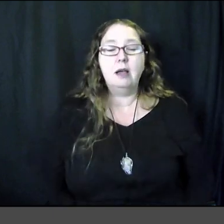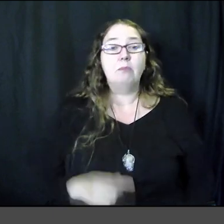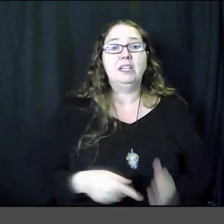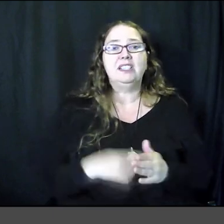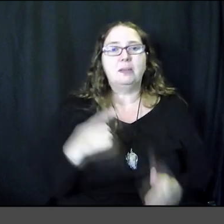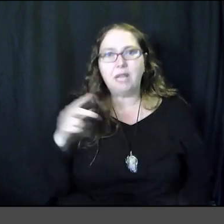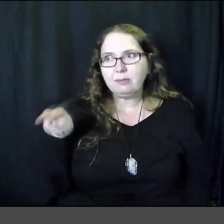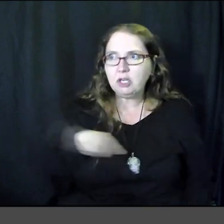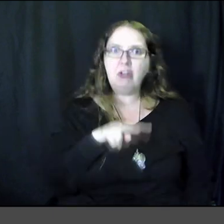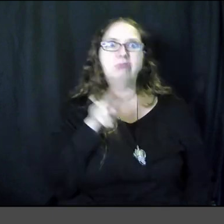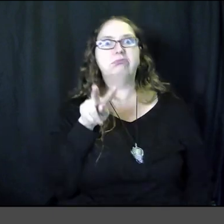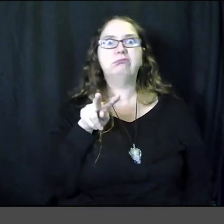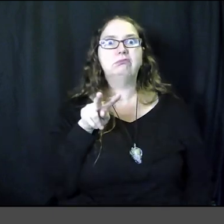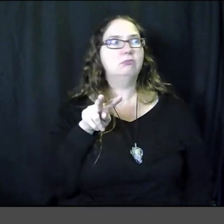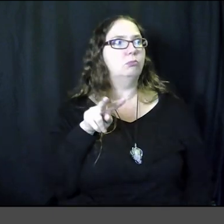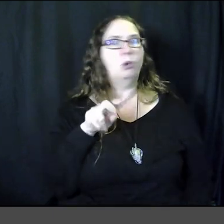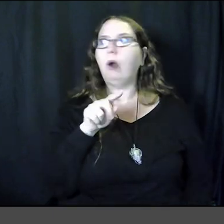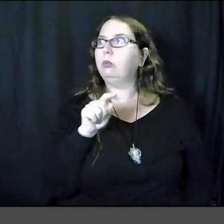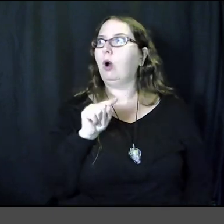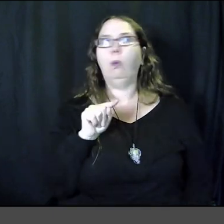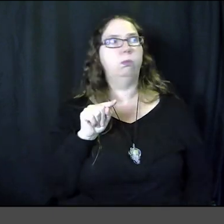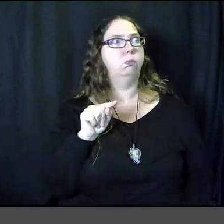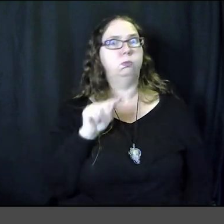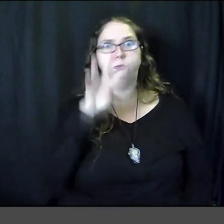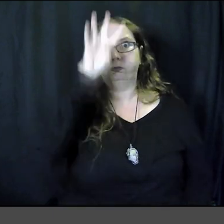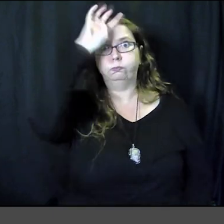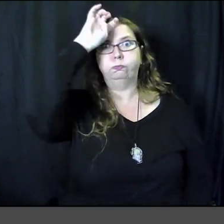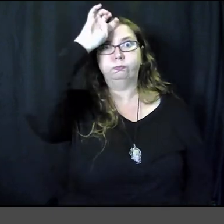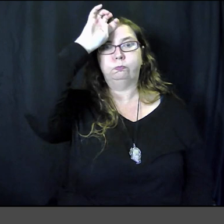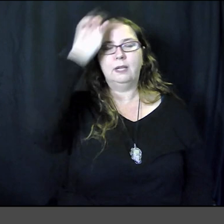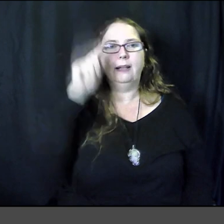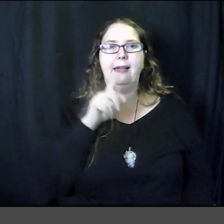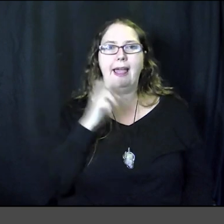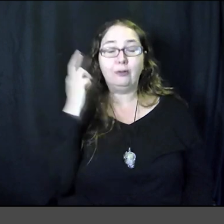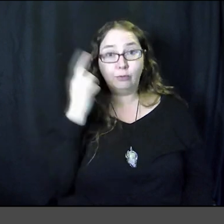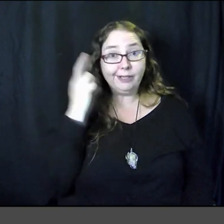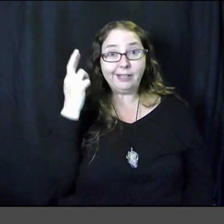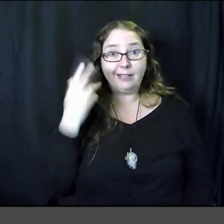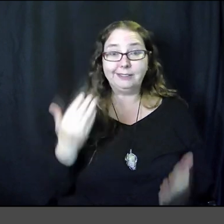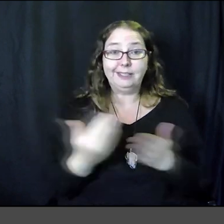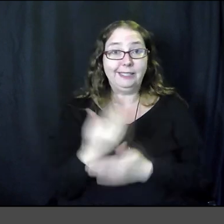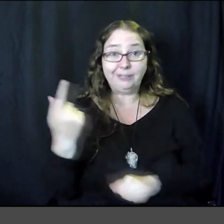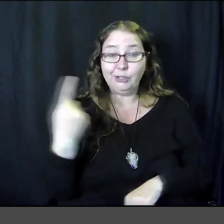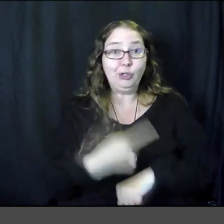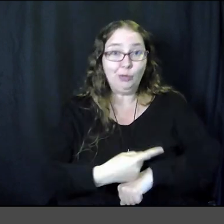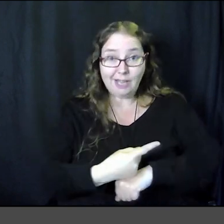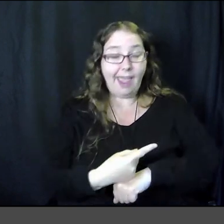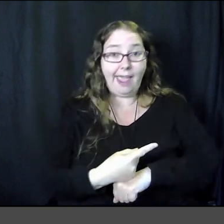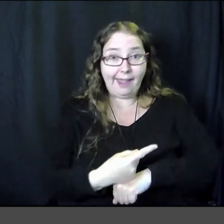AND REALIZES THAT THAT IT’S A NEW DAY AND THAT THERE'S SOME STUFF THAT THE LEVIATHAN HAS TO KNOW,